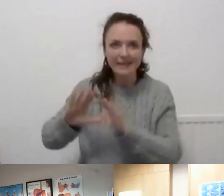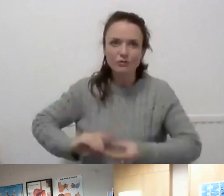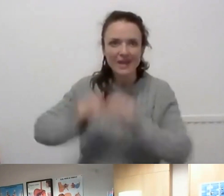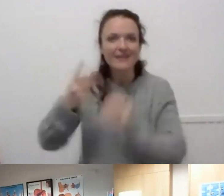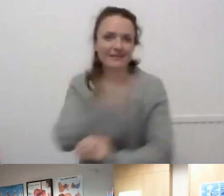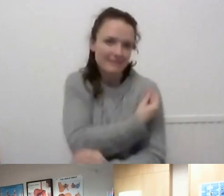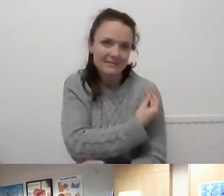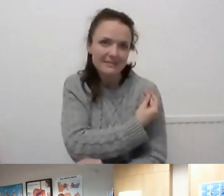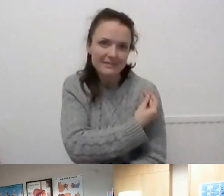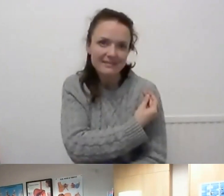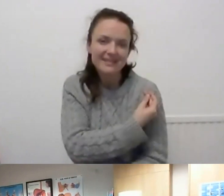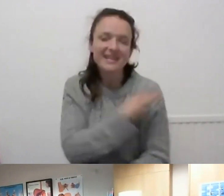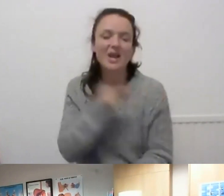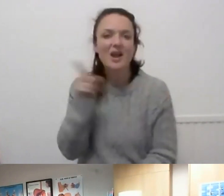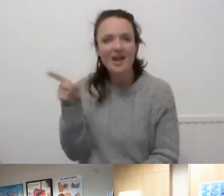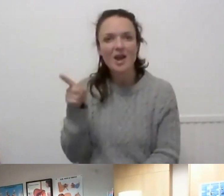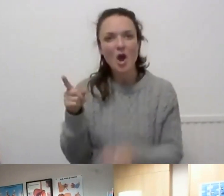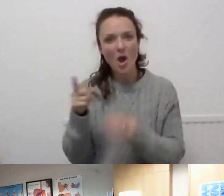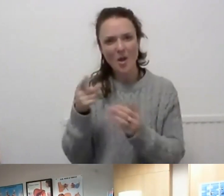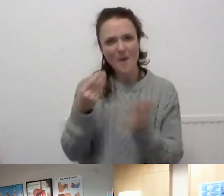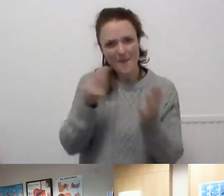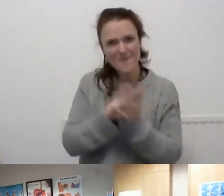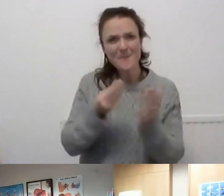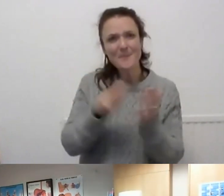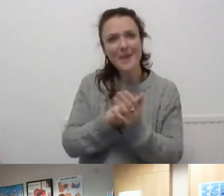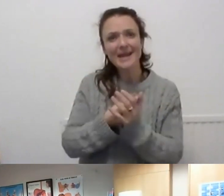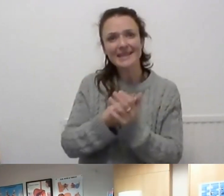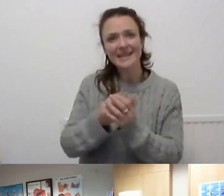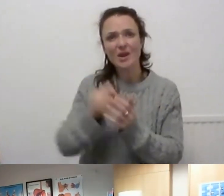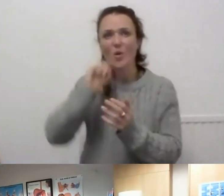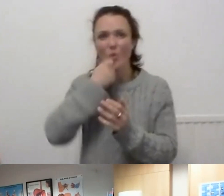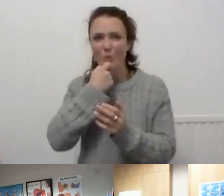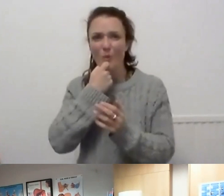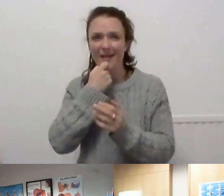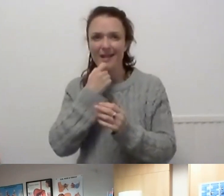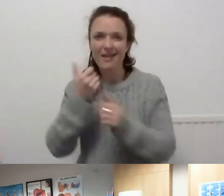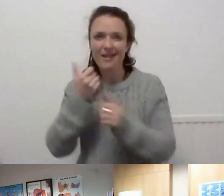does, in some ways, ultimately end up being used for profit. And but mean doesn't have to be that